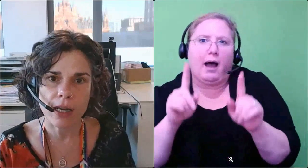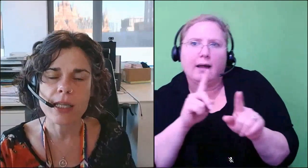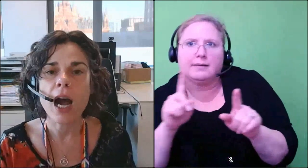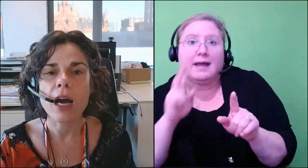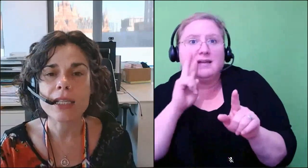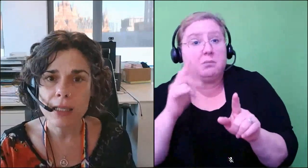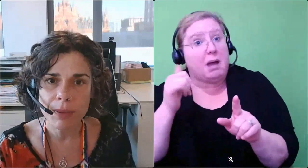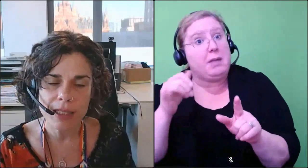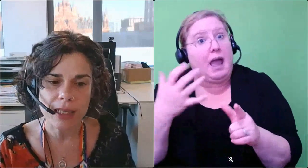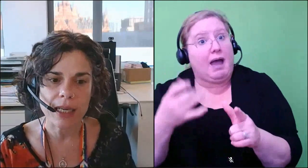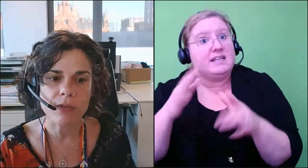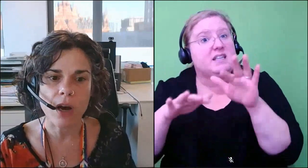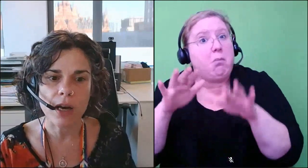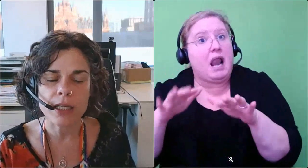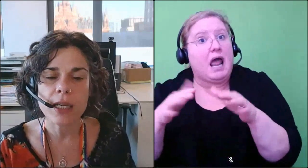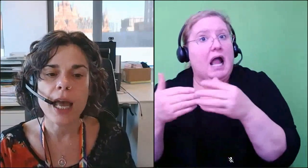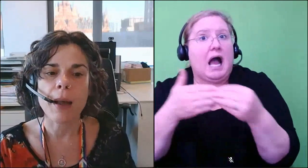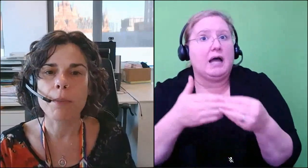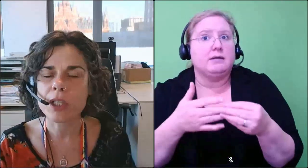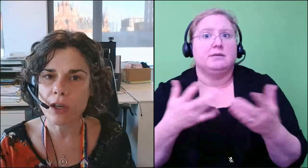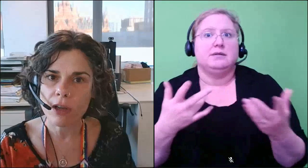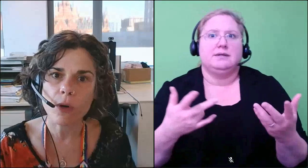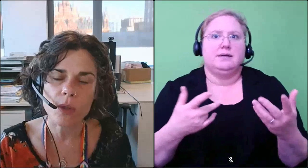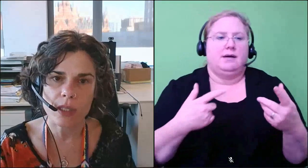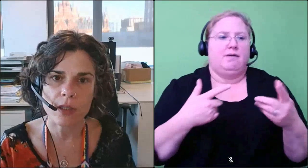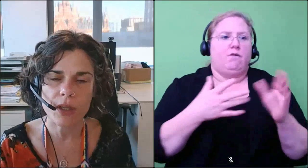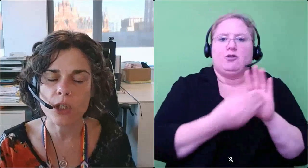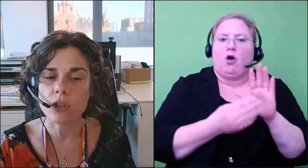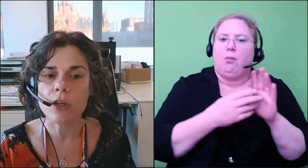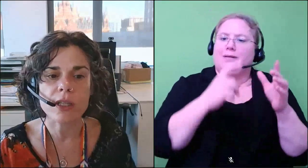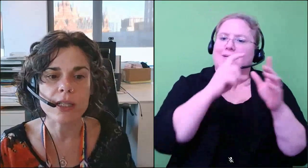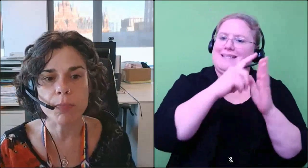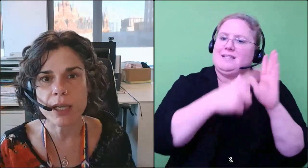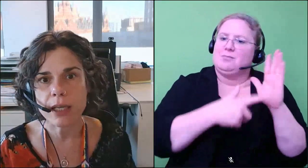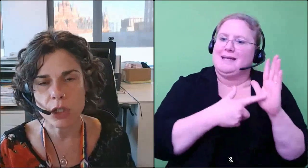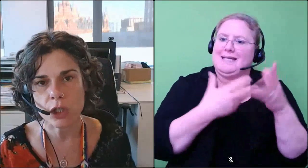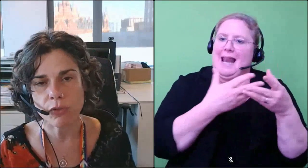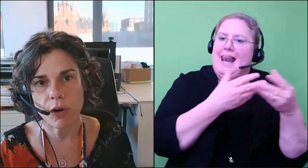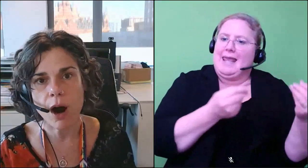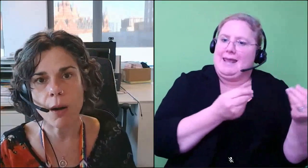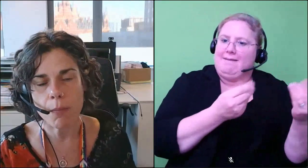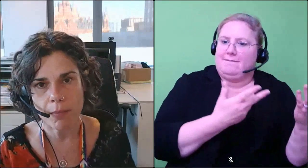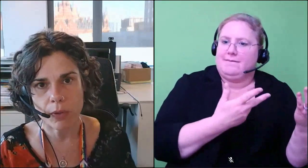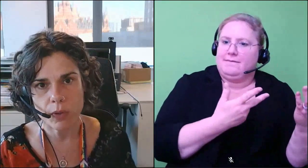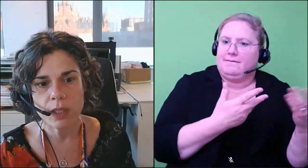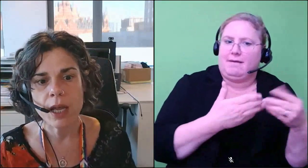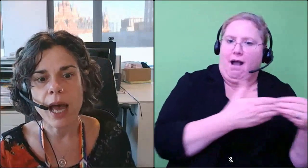Our disability leave guide particularly focuses on this issue because it's a big issue for our members.